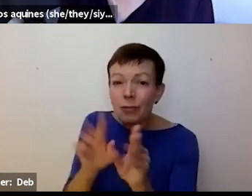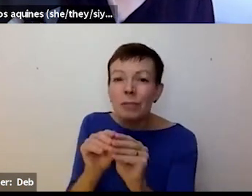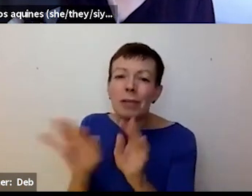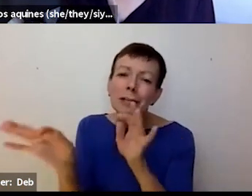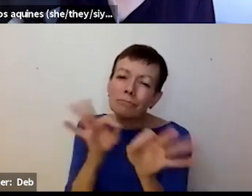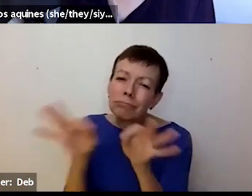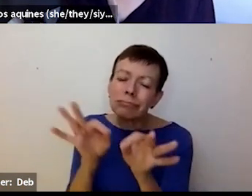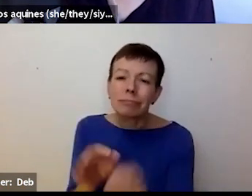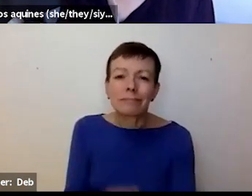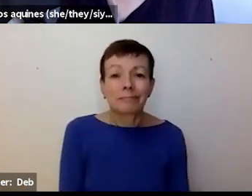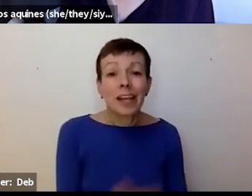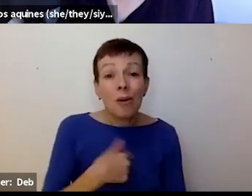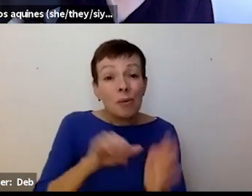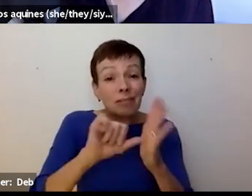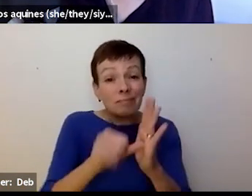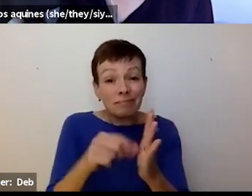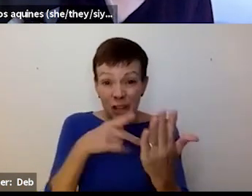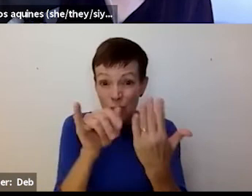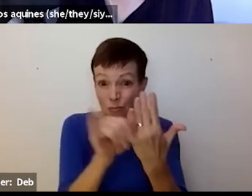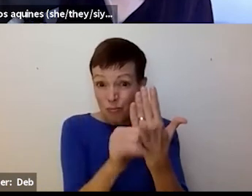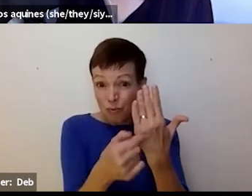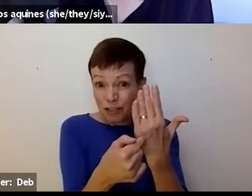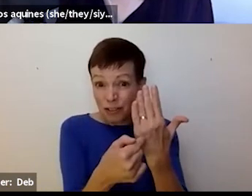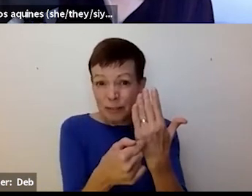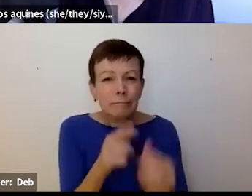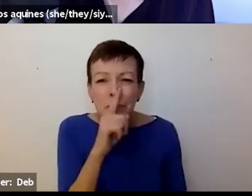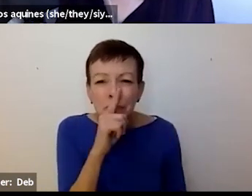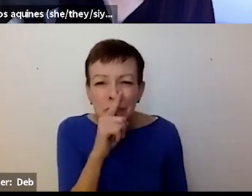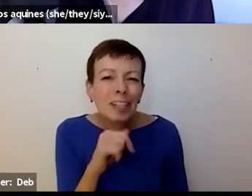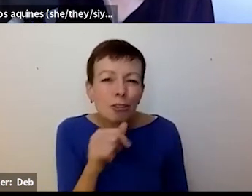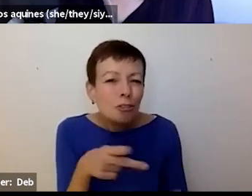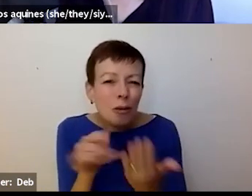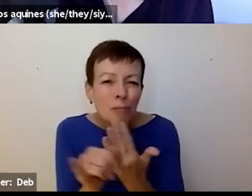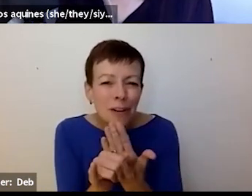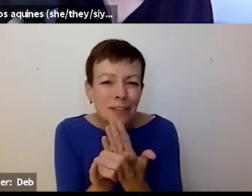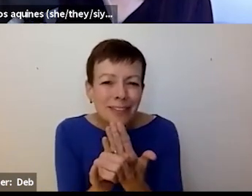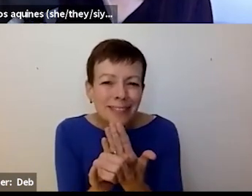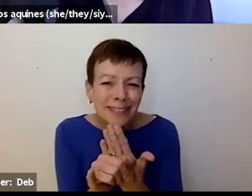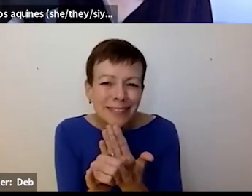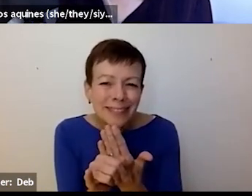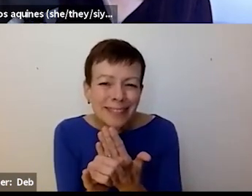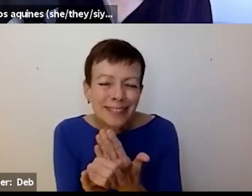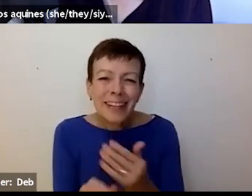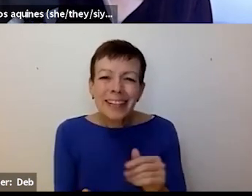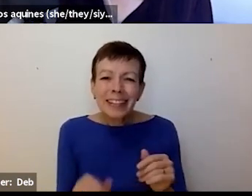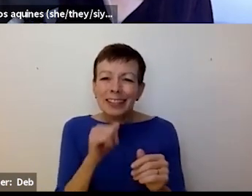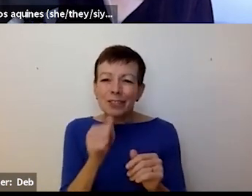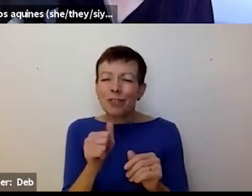but we said also, this is not a project as a kind of in the traditional sense of the word. It's an,